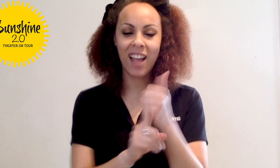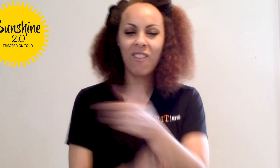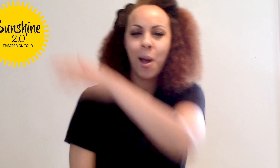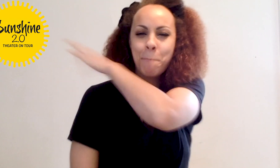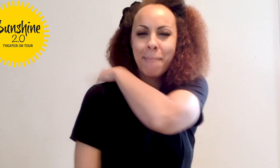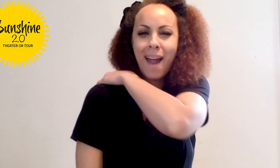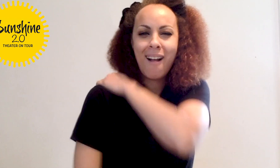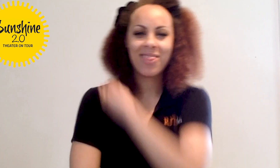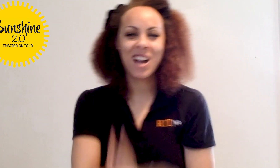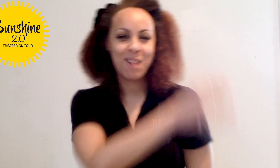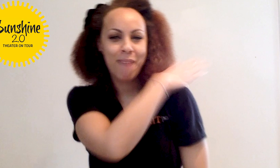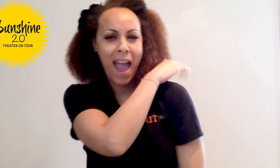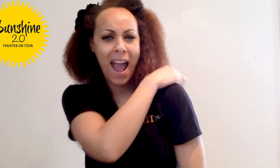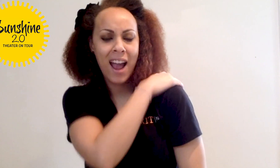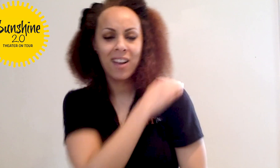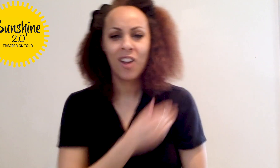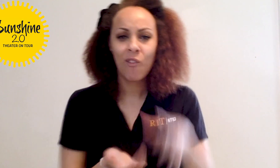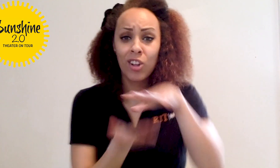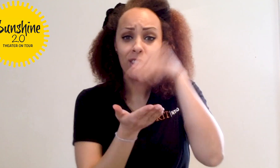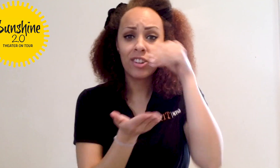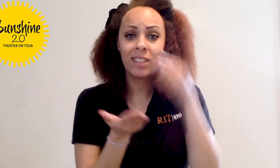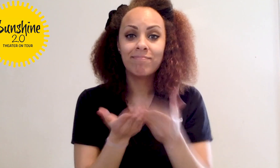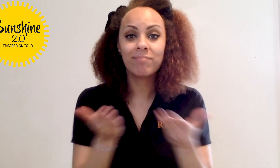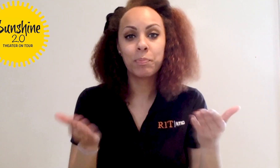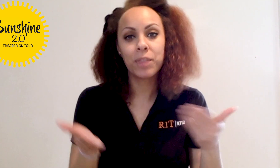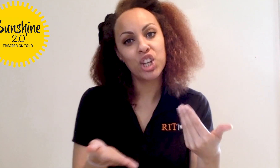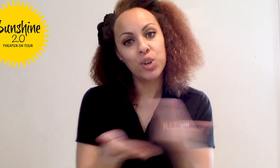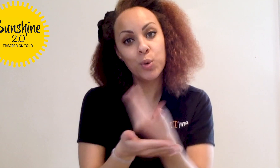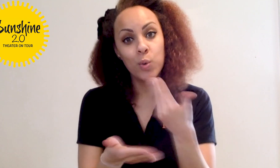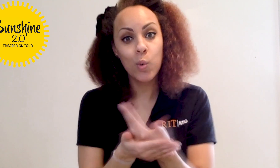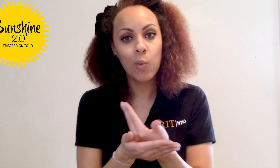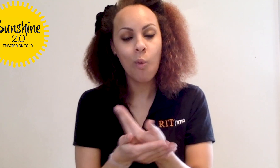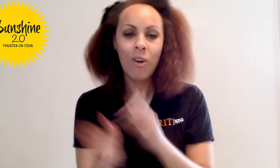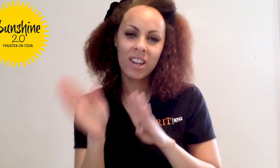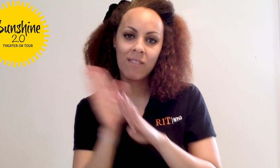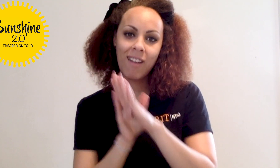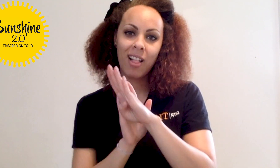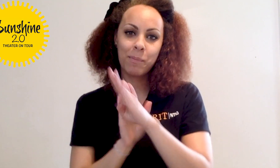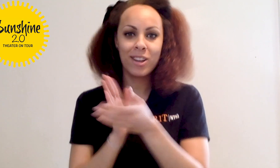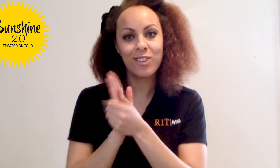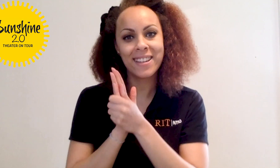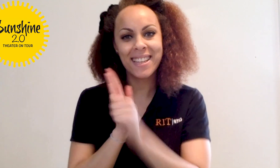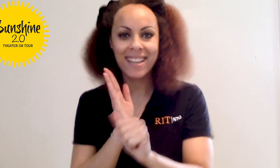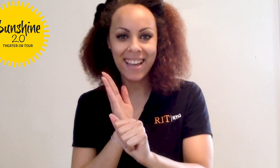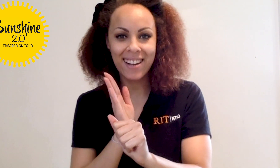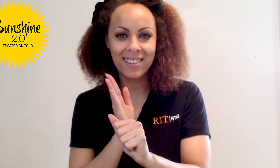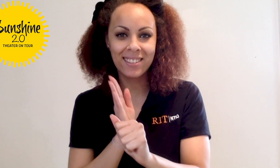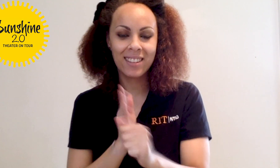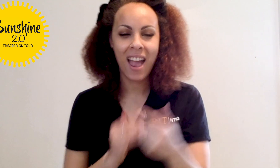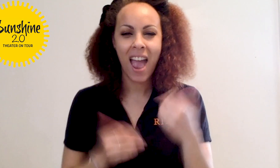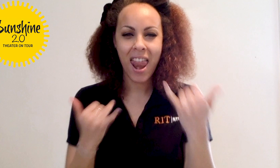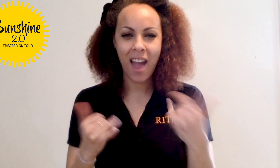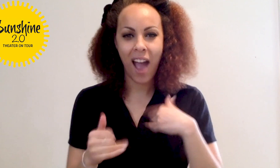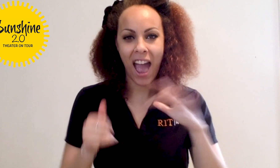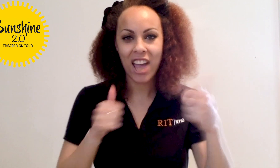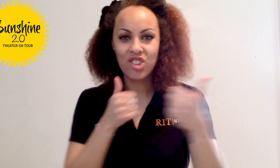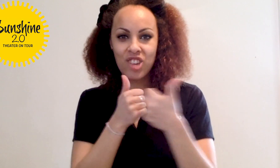give yourself a pat on the back for learning something new or for developing your skills.